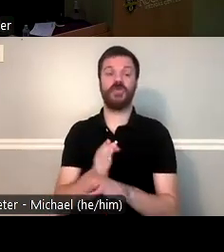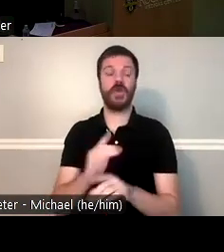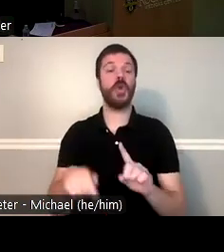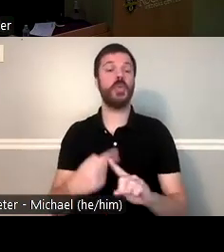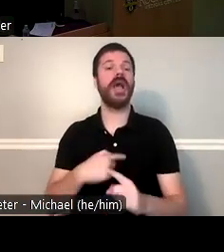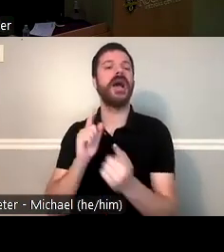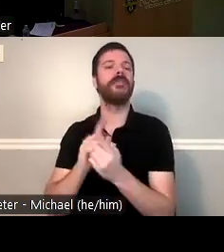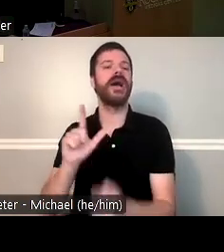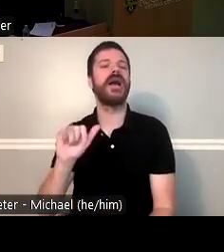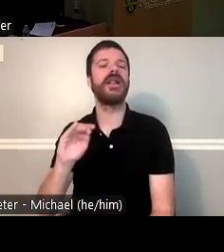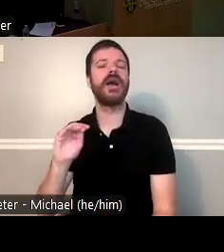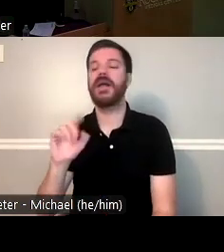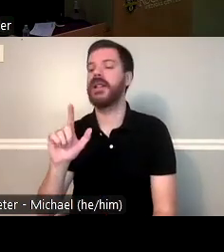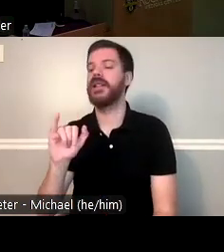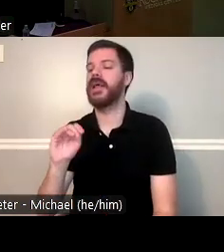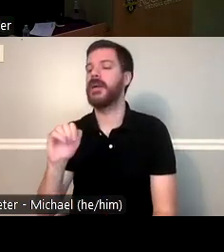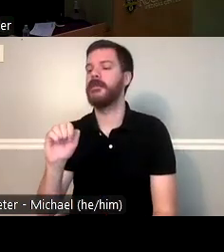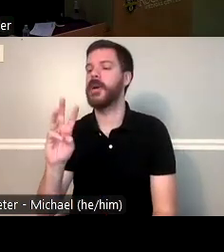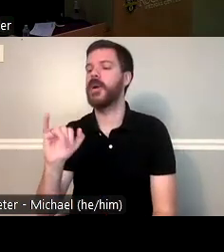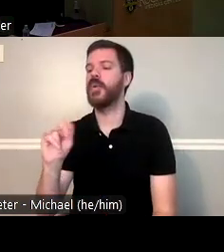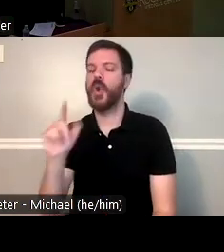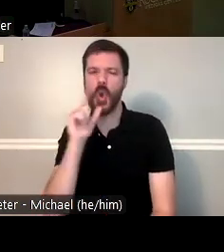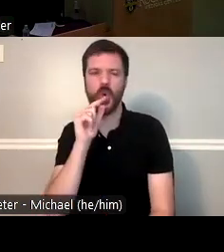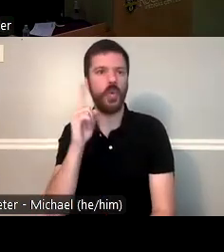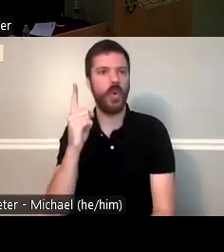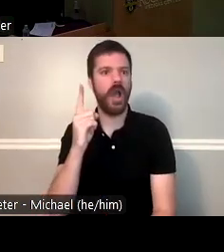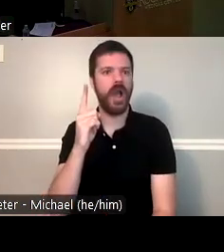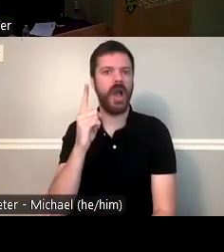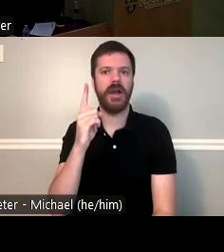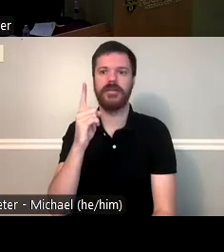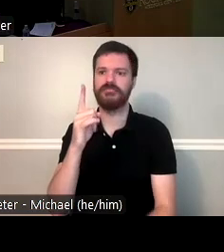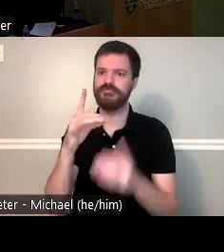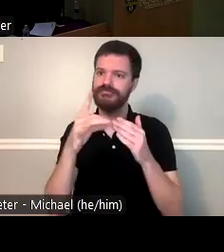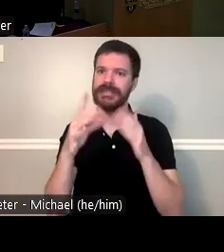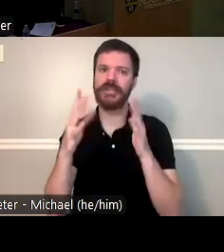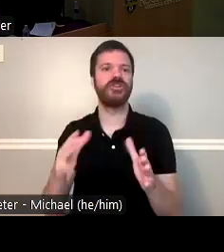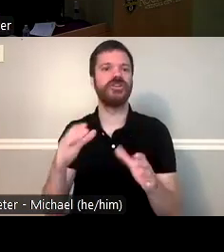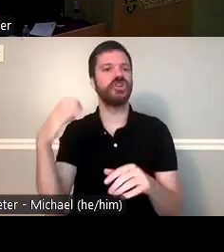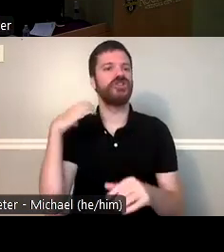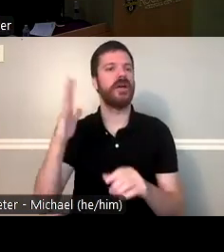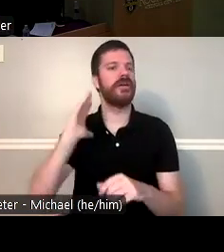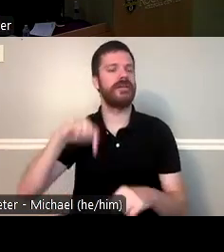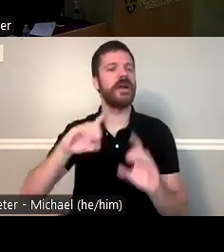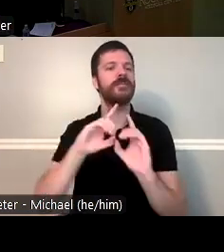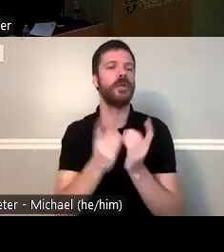who's one of the pioneering family therapists in the world and was a chair of this department um I